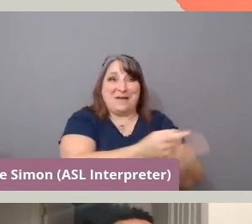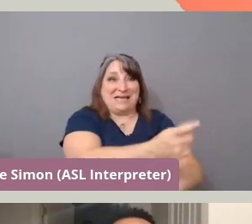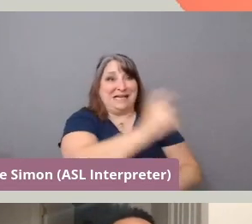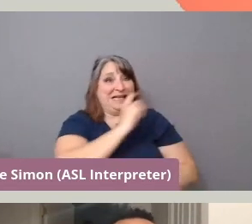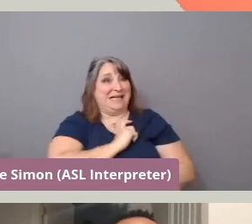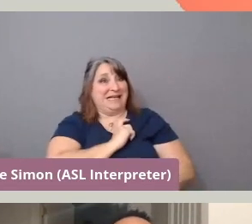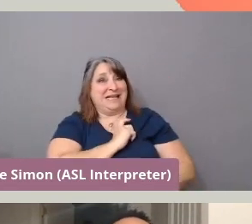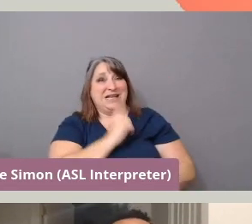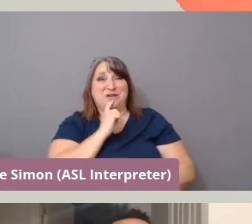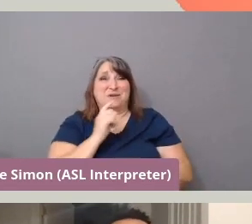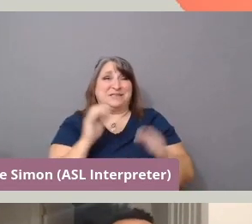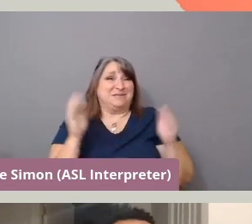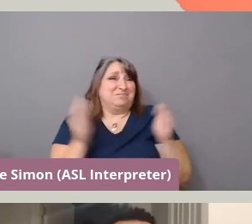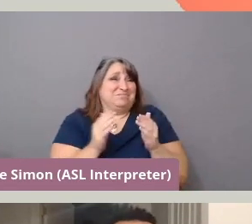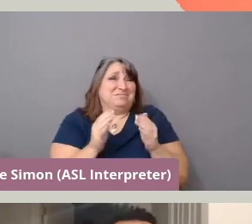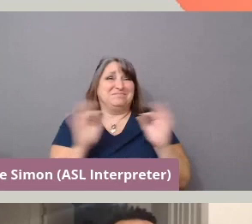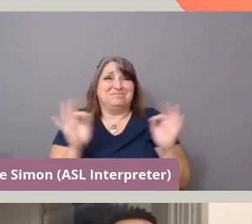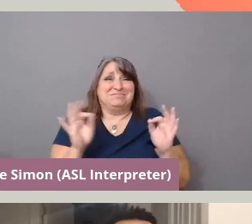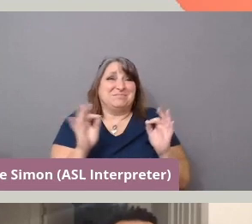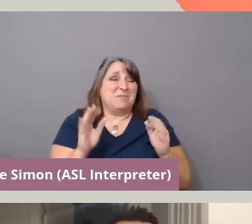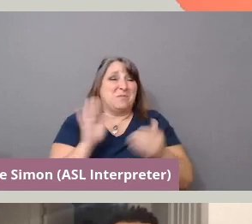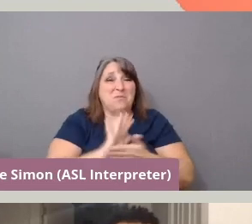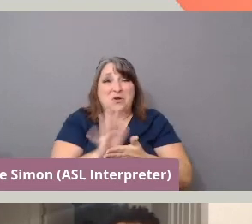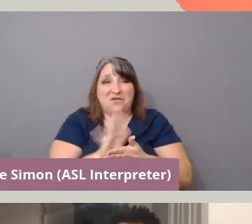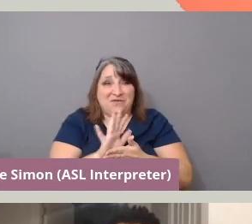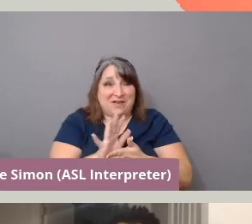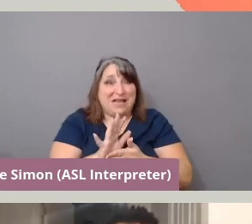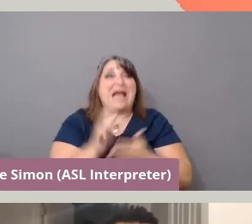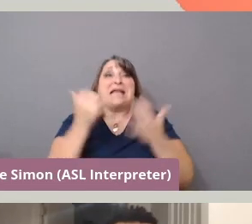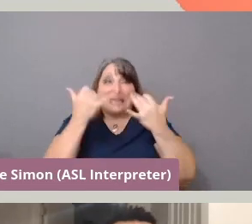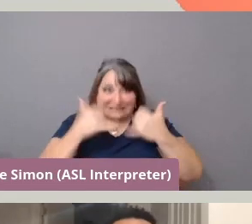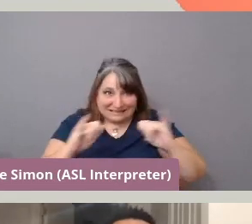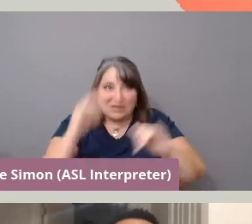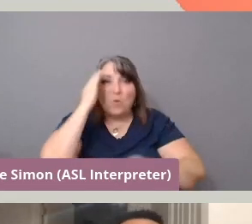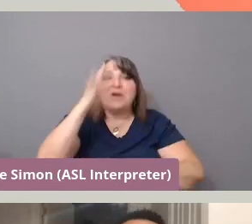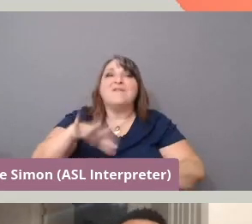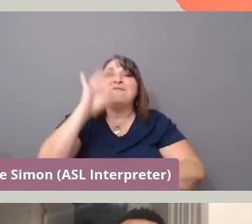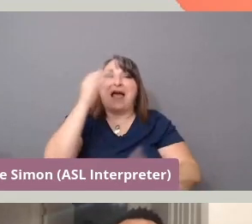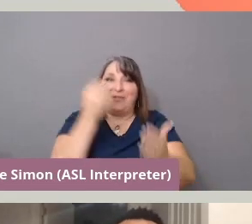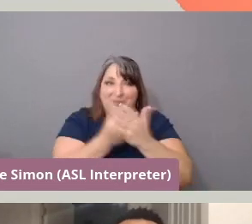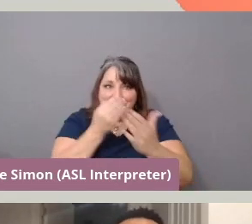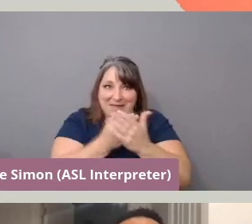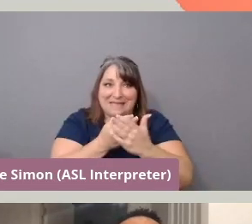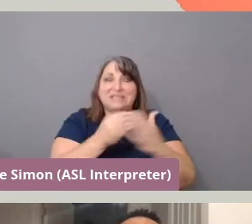And I still would have found the resources to do the audio description because it is that important to me.